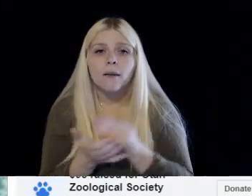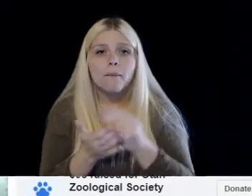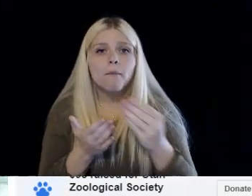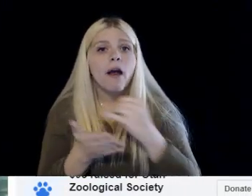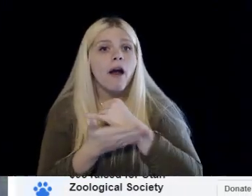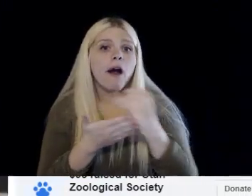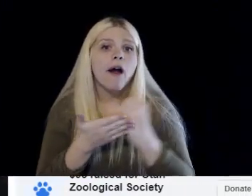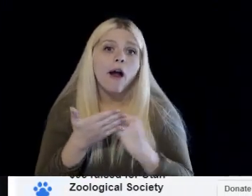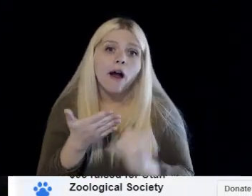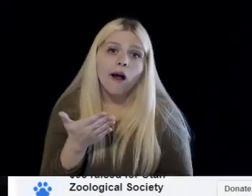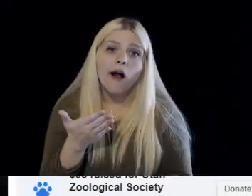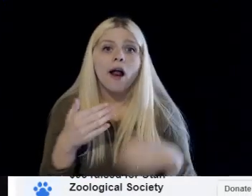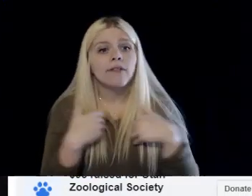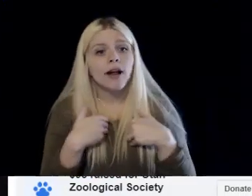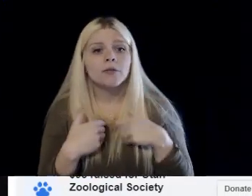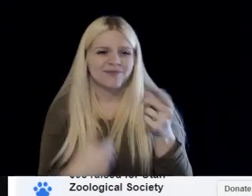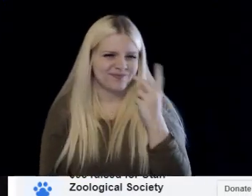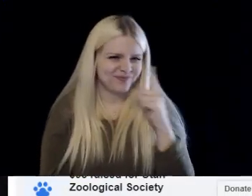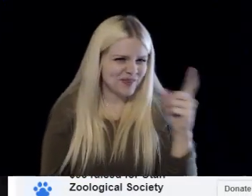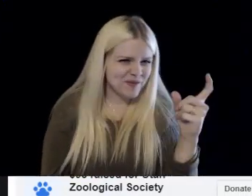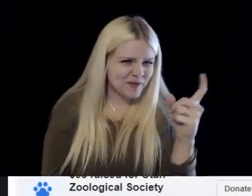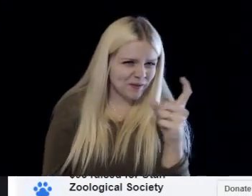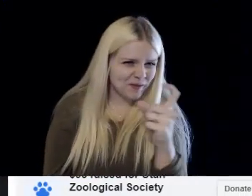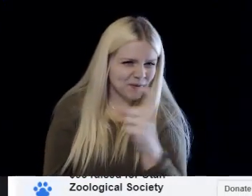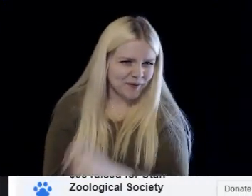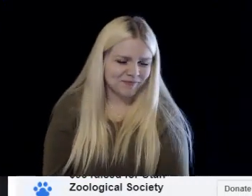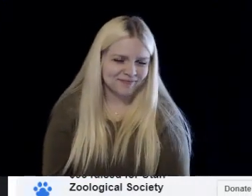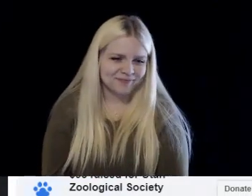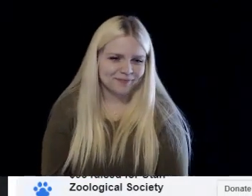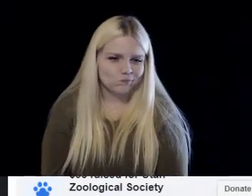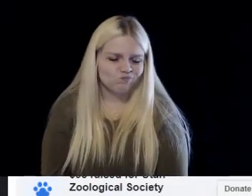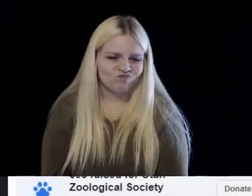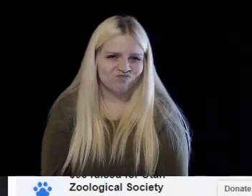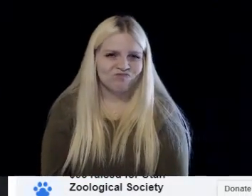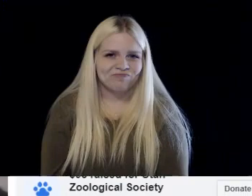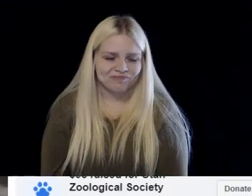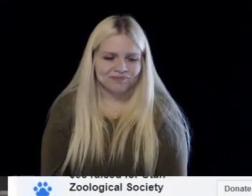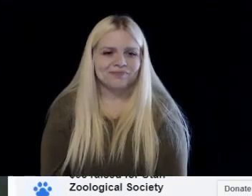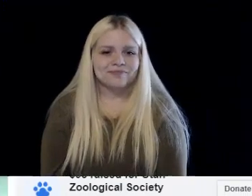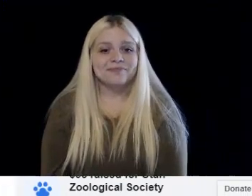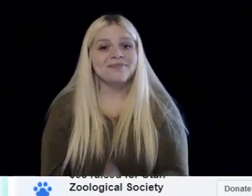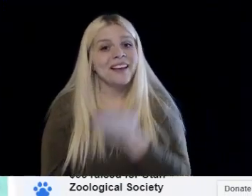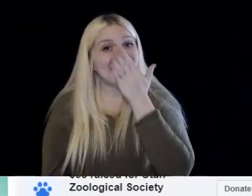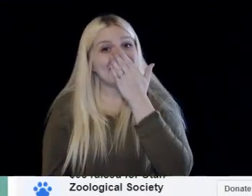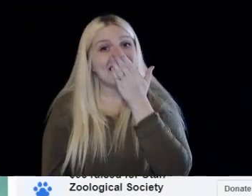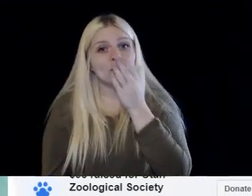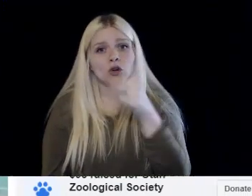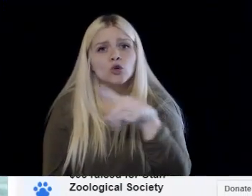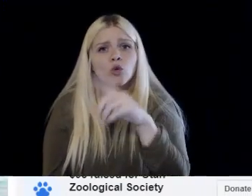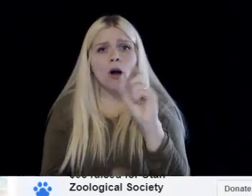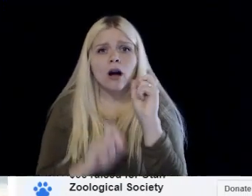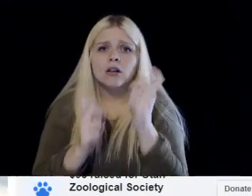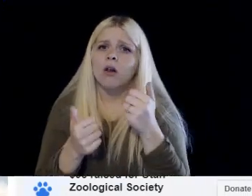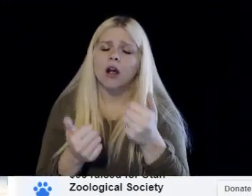different ways. Look at him, coming on over. And so, thank you to the people who have donated here, if you've been enjoying the field trips- that's one way